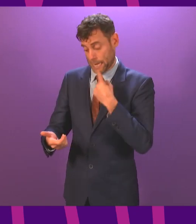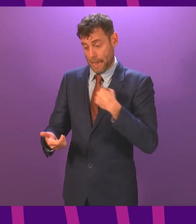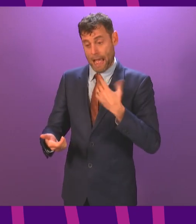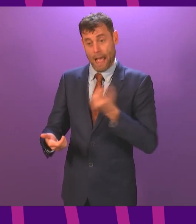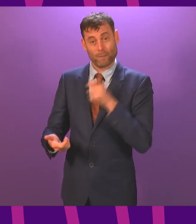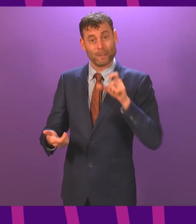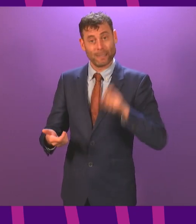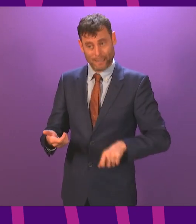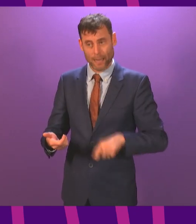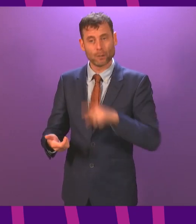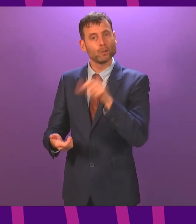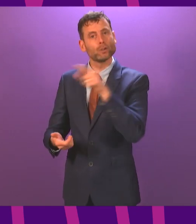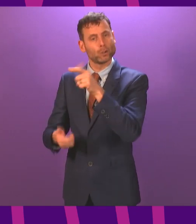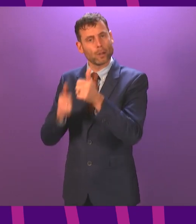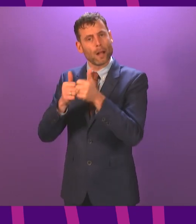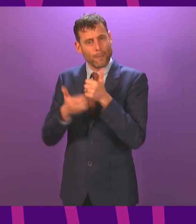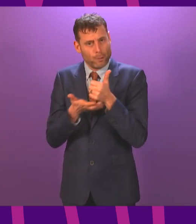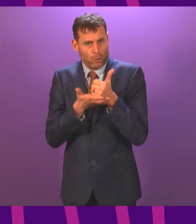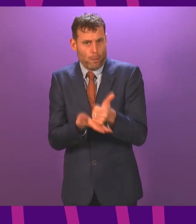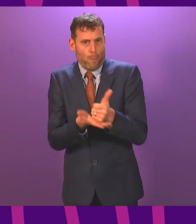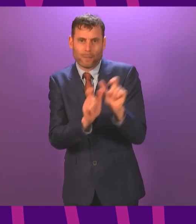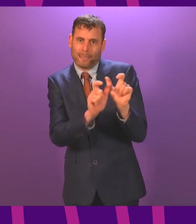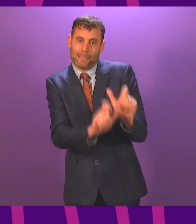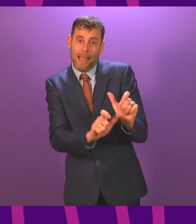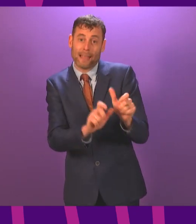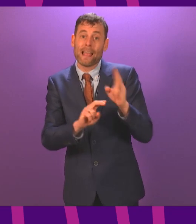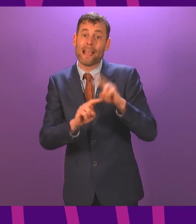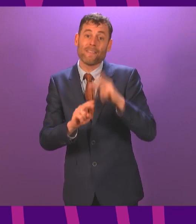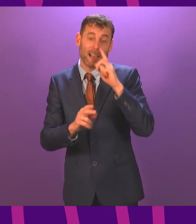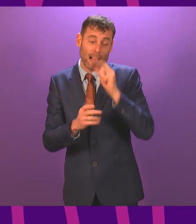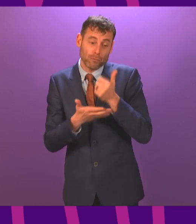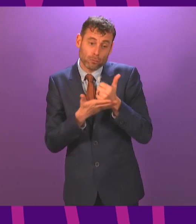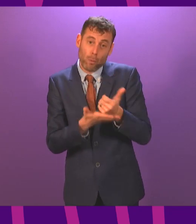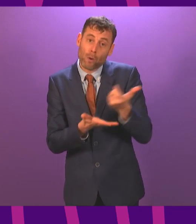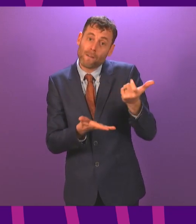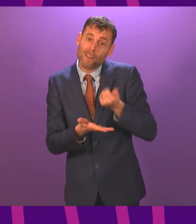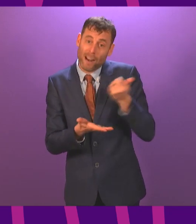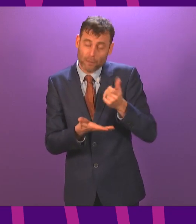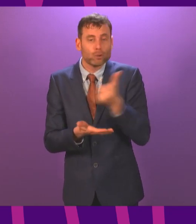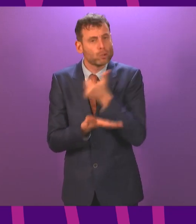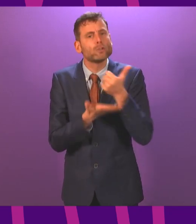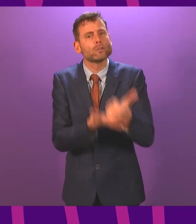can continue to support them financially, they should, but one of the reasons why we